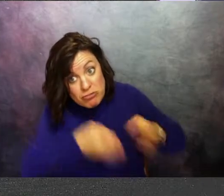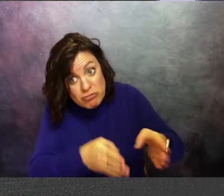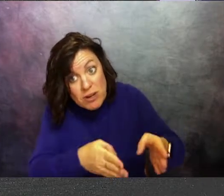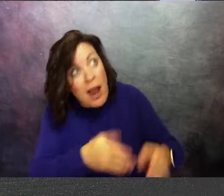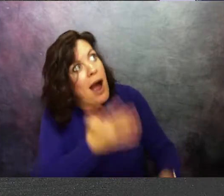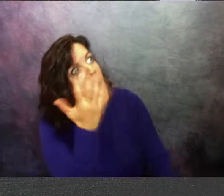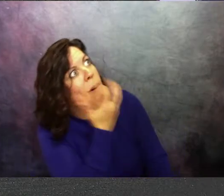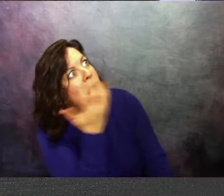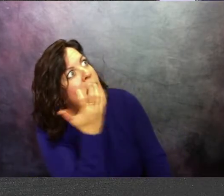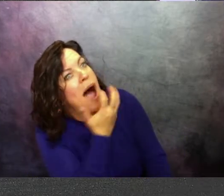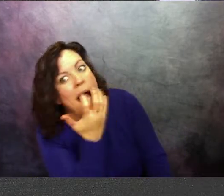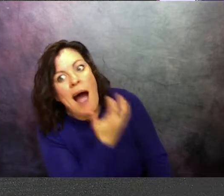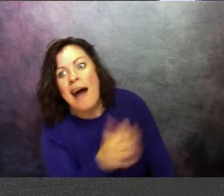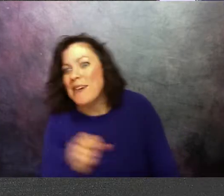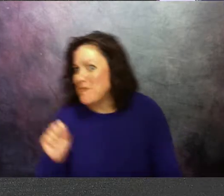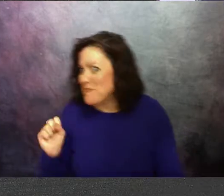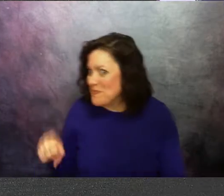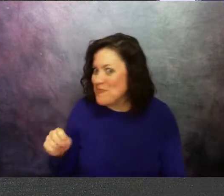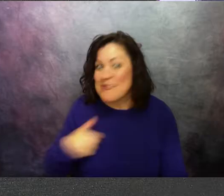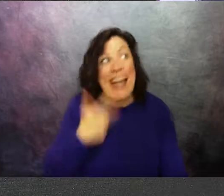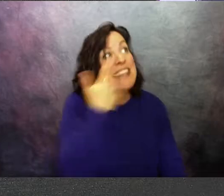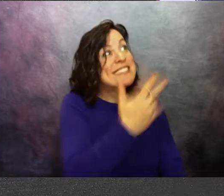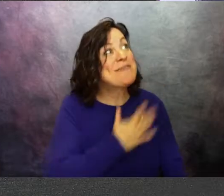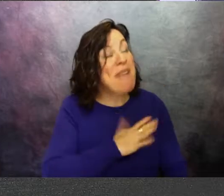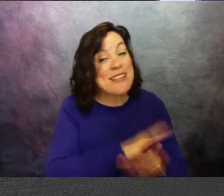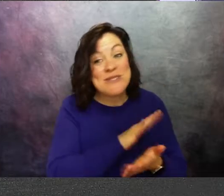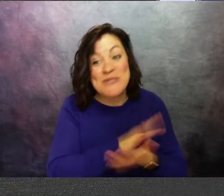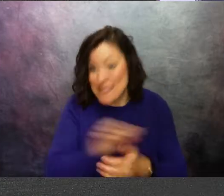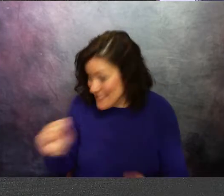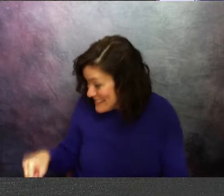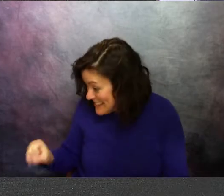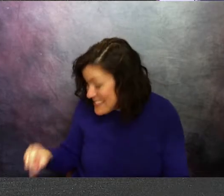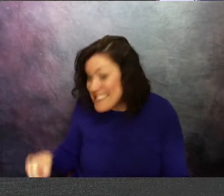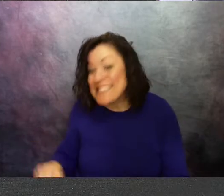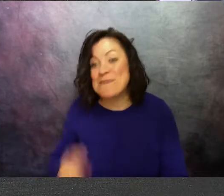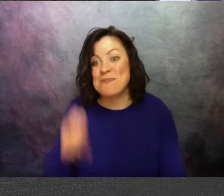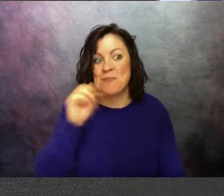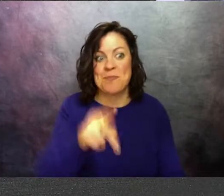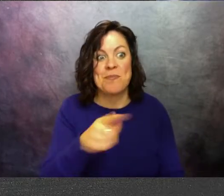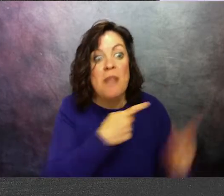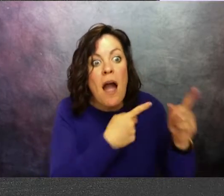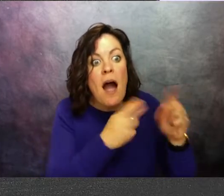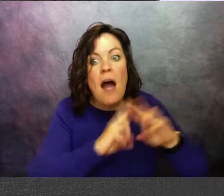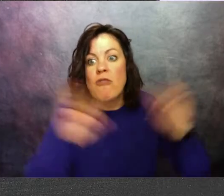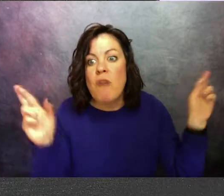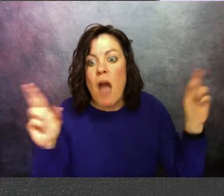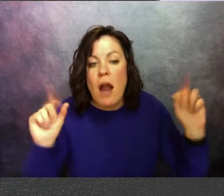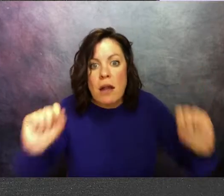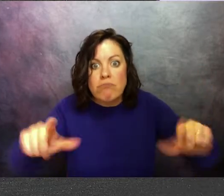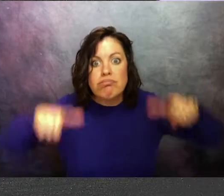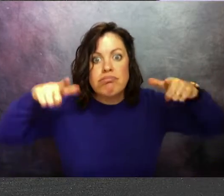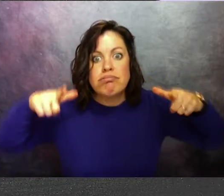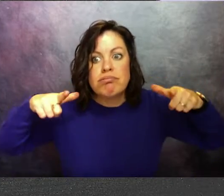Wow. Let's see my school. Let's see my school. - Okay. Your school is next. There it is.